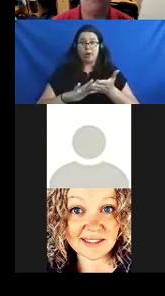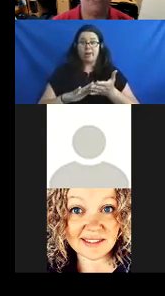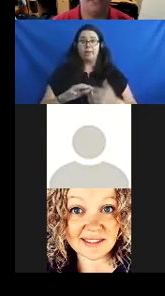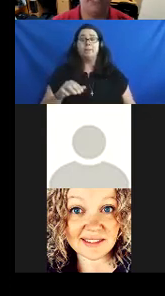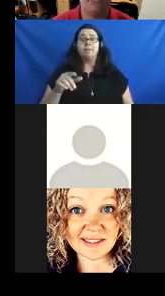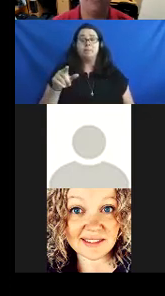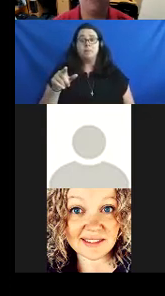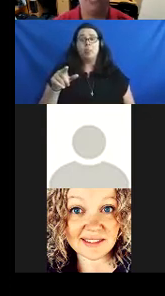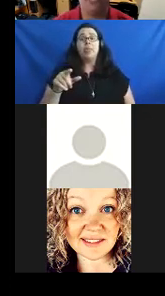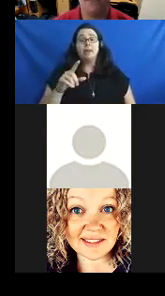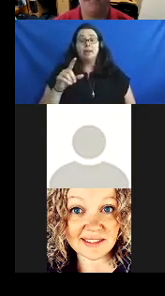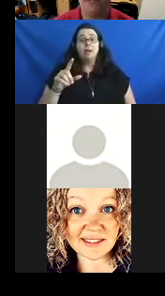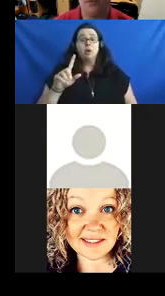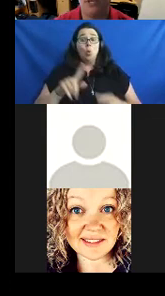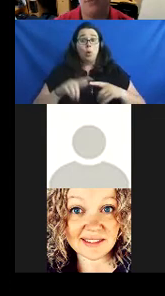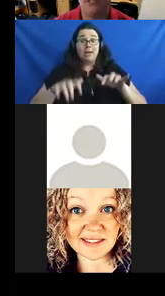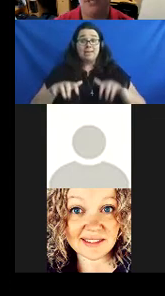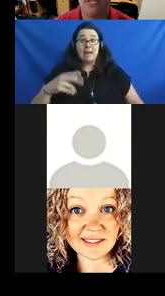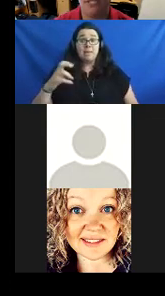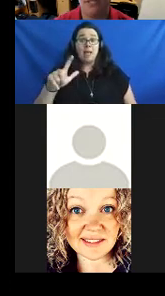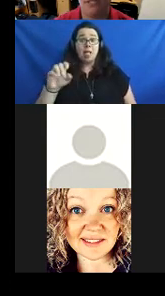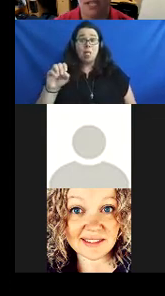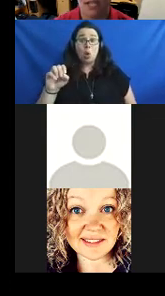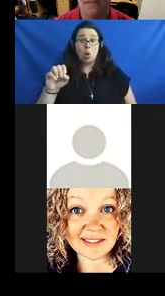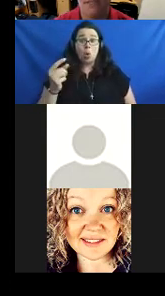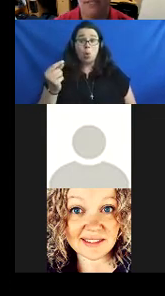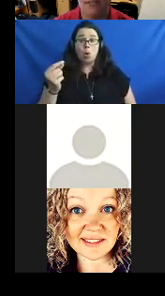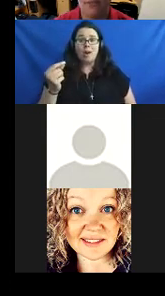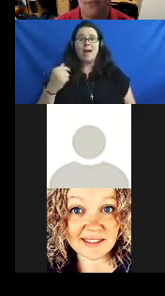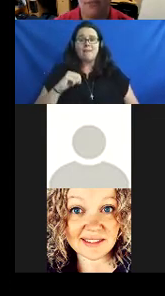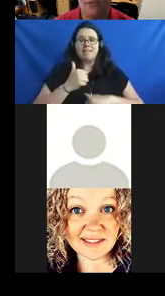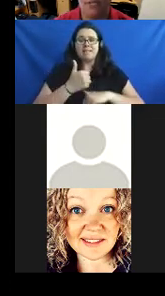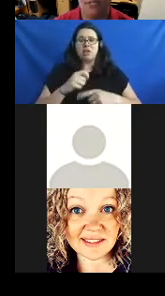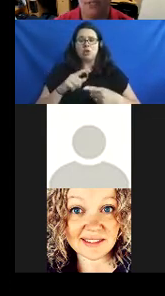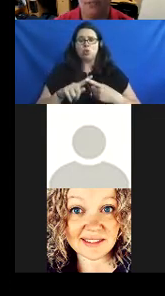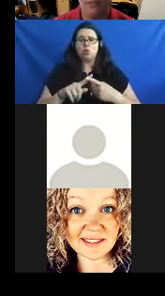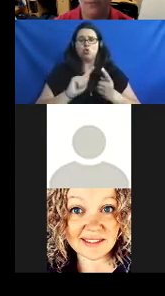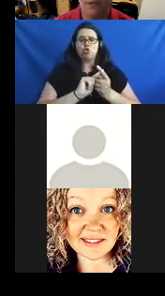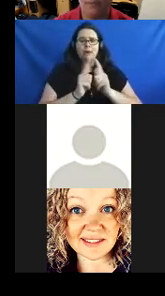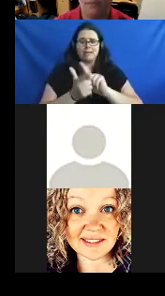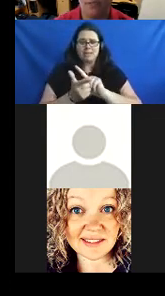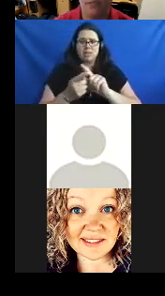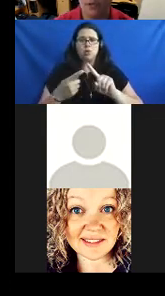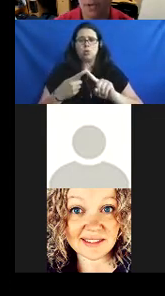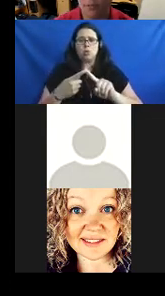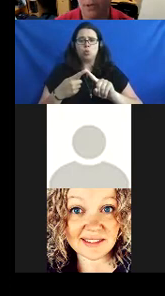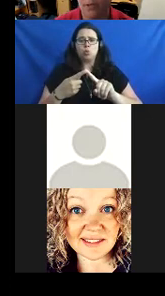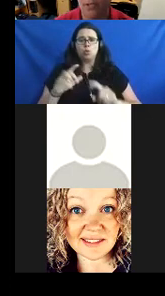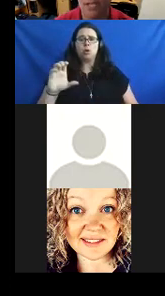Rachael: WHEN I TYPED HELLO, I HAVE IT SET TO TRANSLATE TO CONTRACTED BRAILLE.